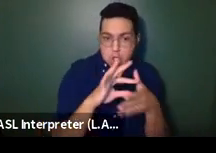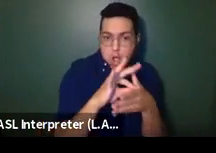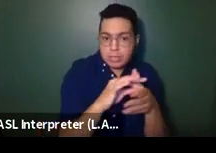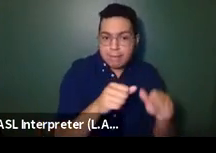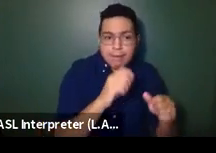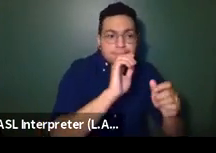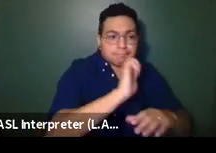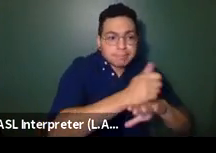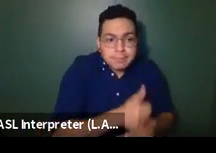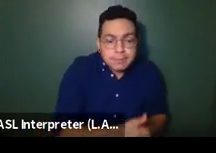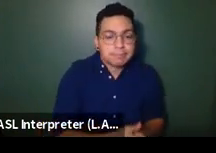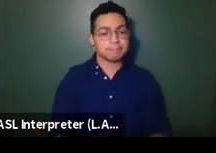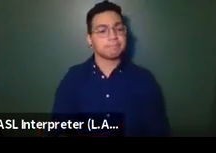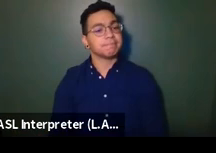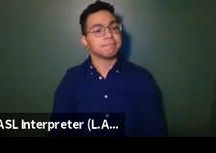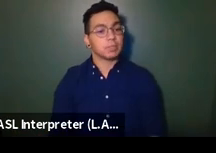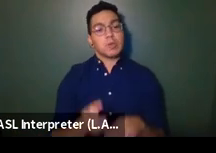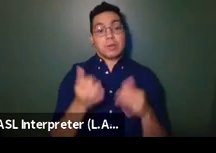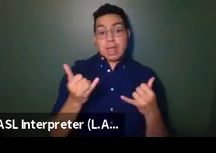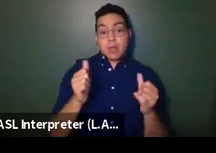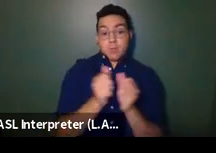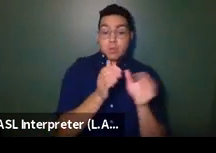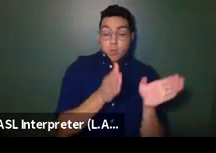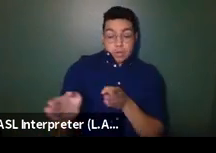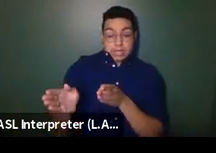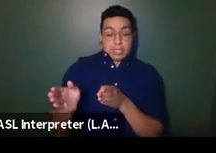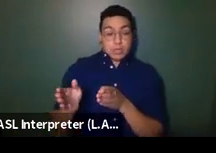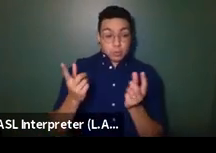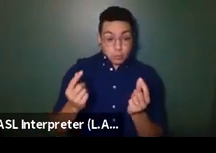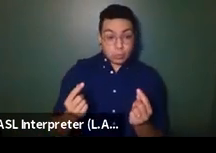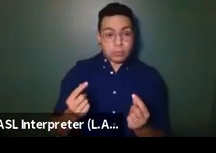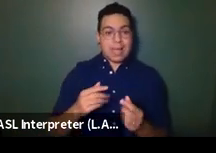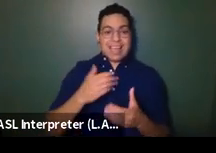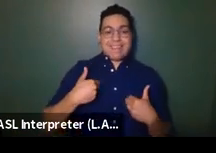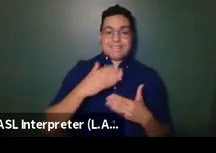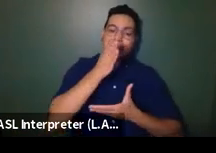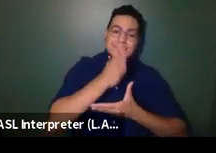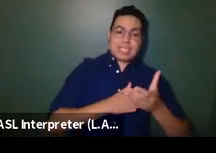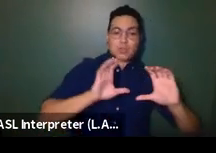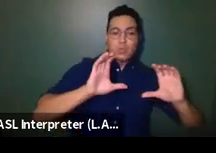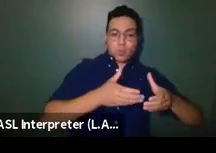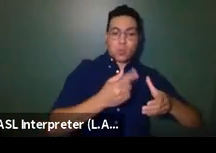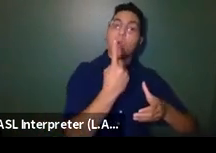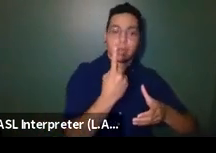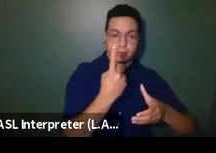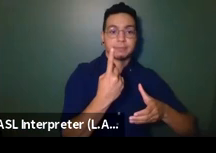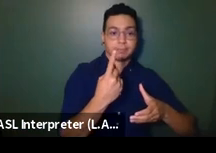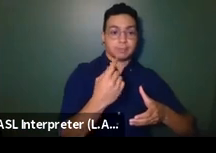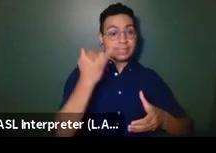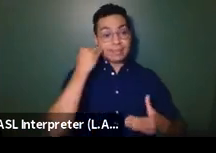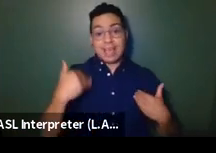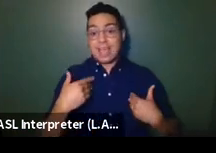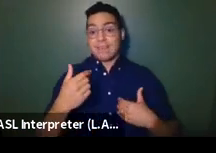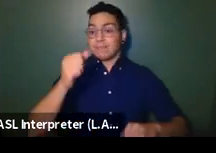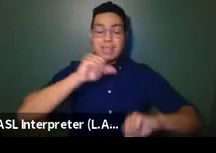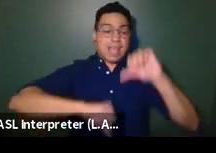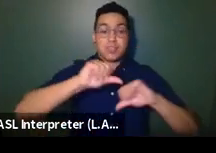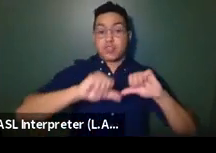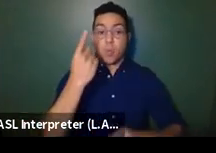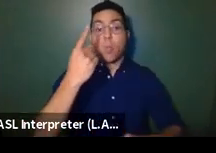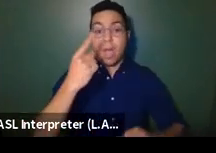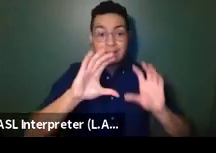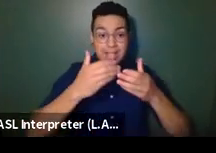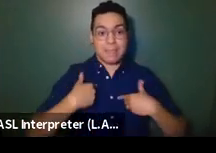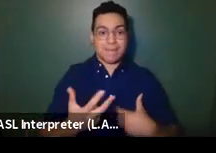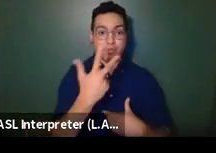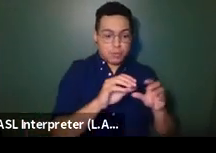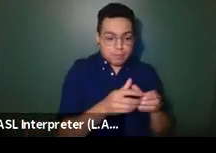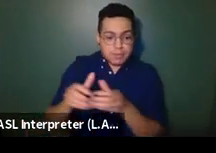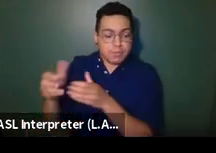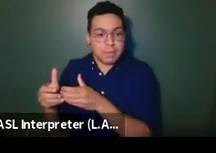ESD 189 - Amy Colburn: So from here, just organization wise I have section one. So if I have like an algebra one class, but I was teaching three different sections. I could add a section using this add section box.